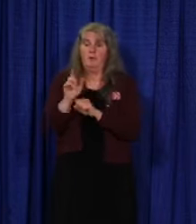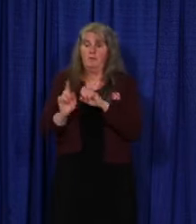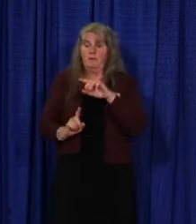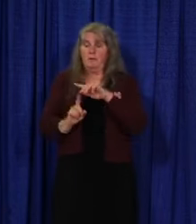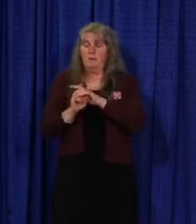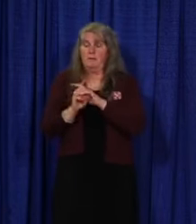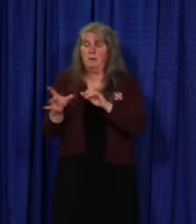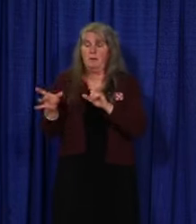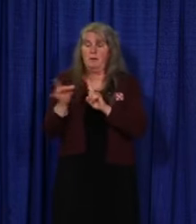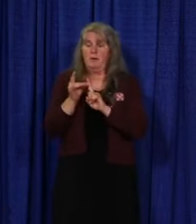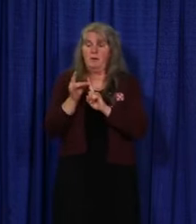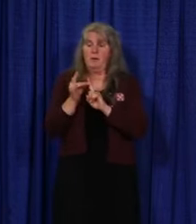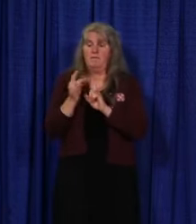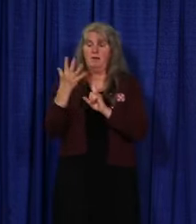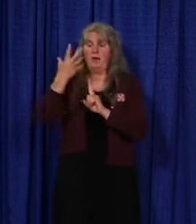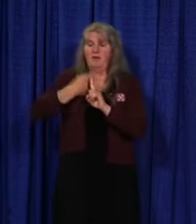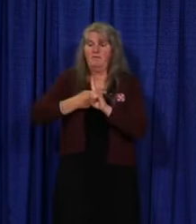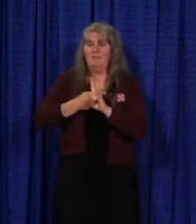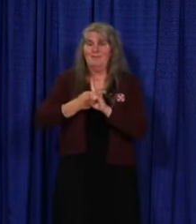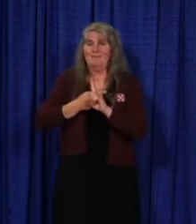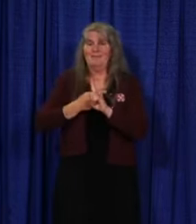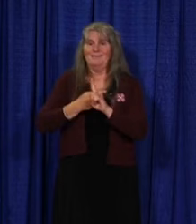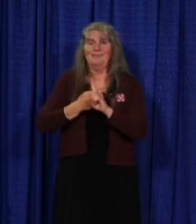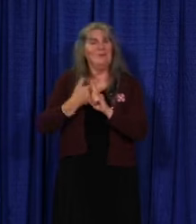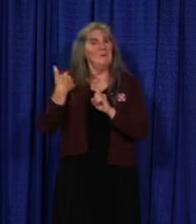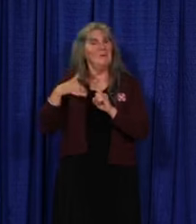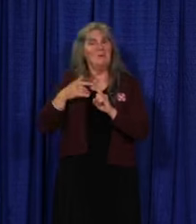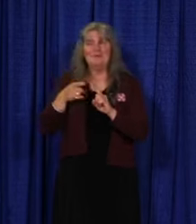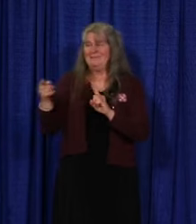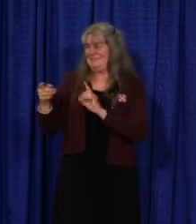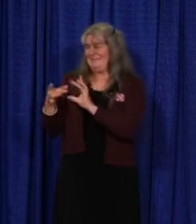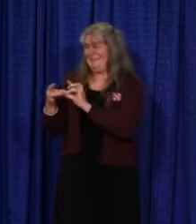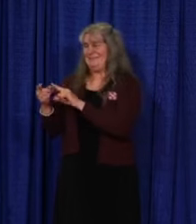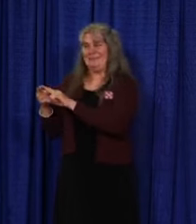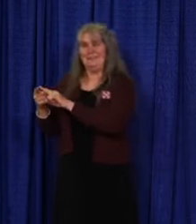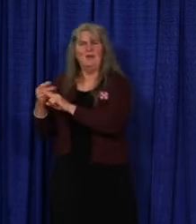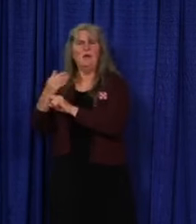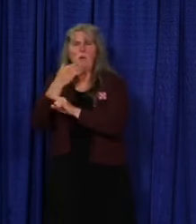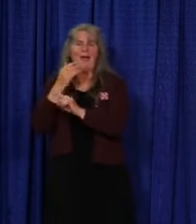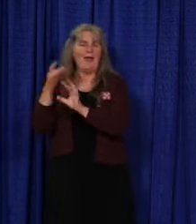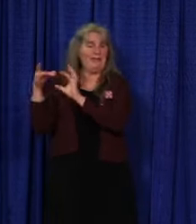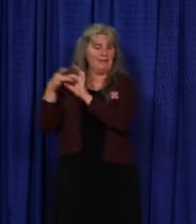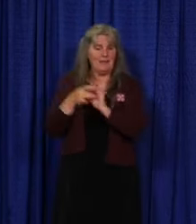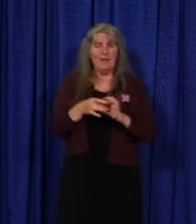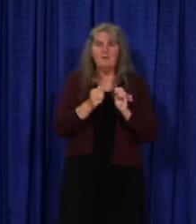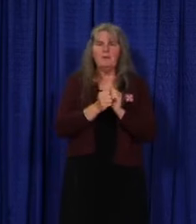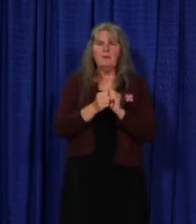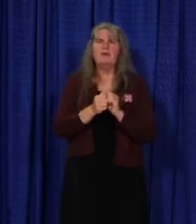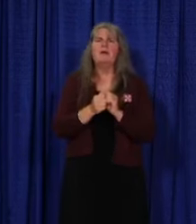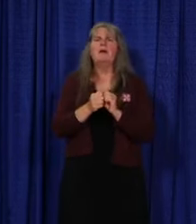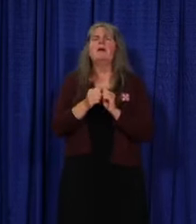months, again as the premier mentioned, are all related to Yukoners who travelled outside